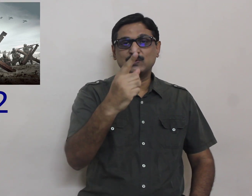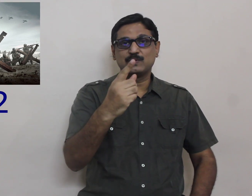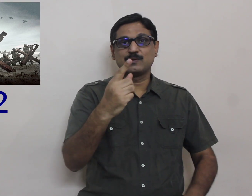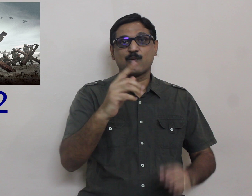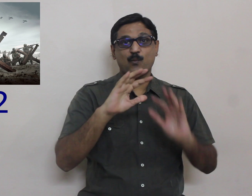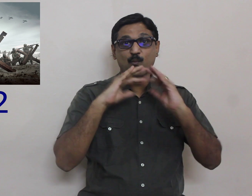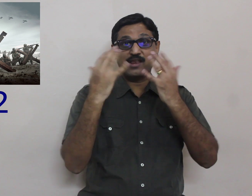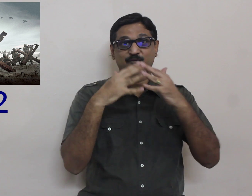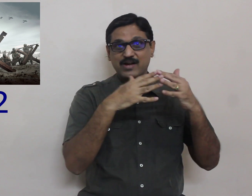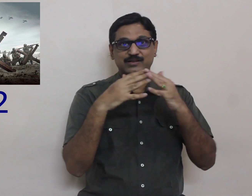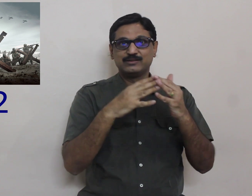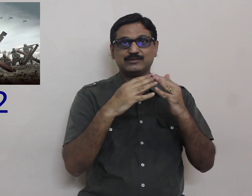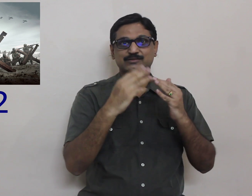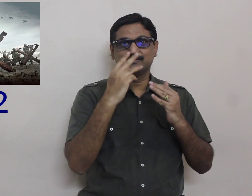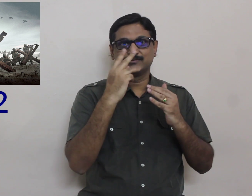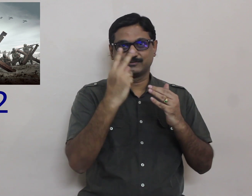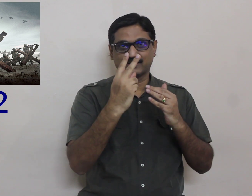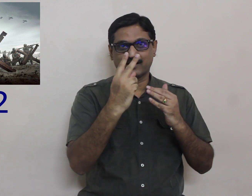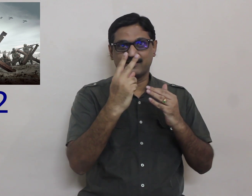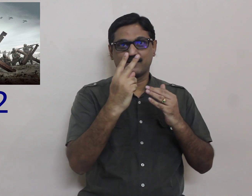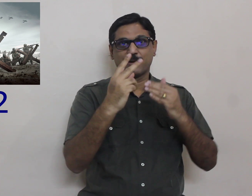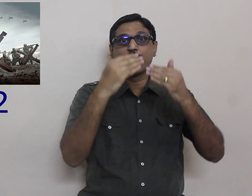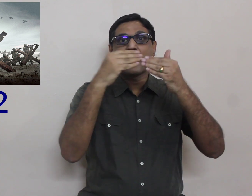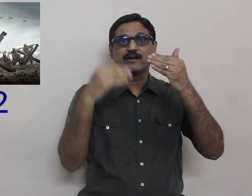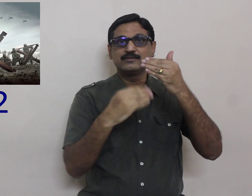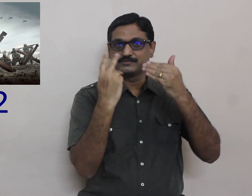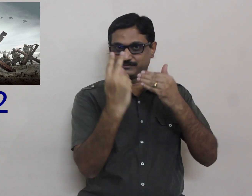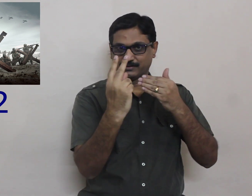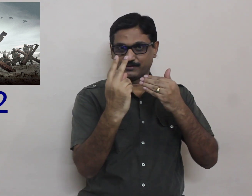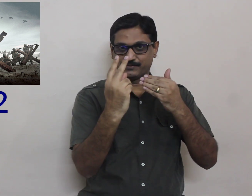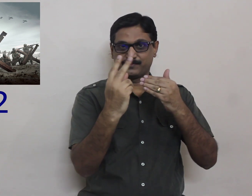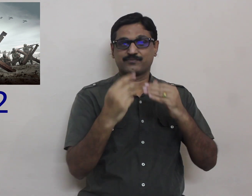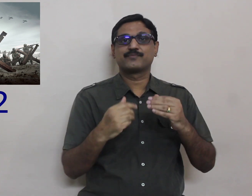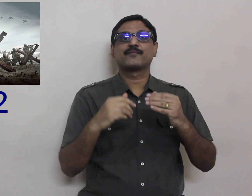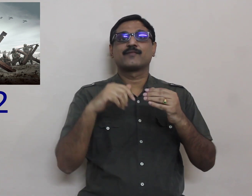Now, I'm going to tell you all about World War II Part 2.